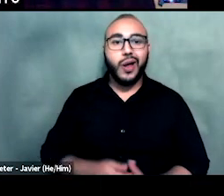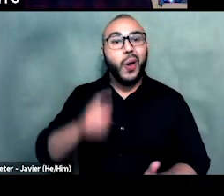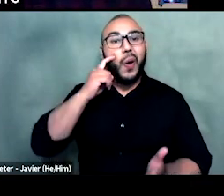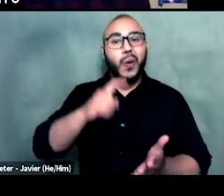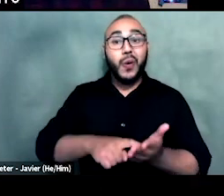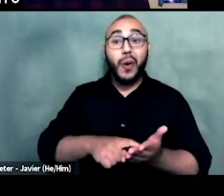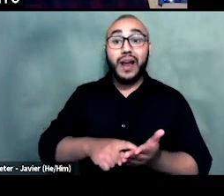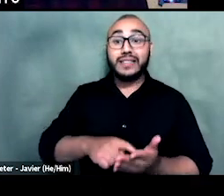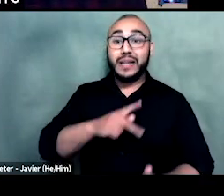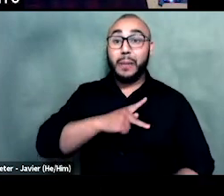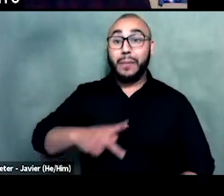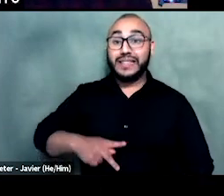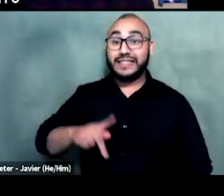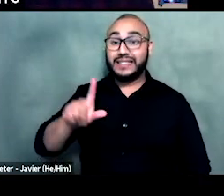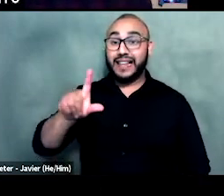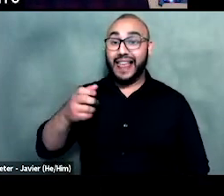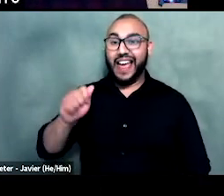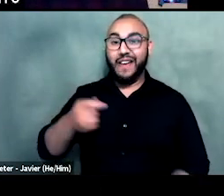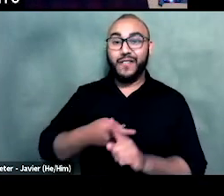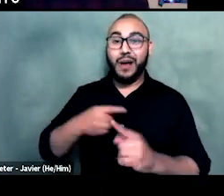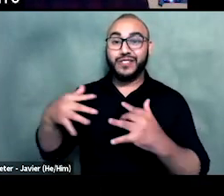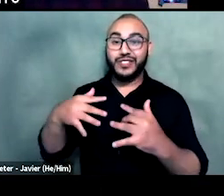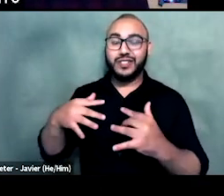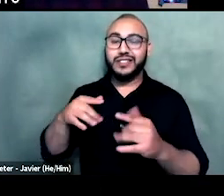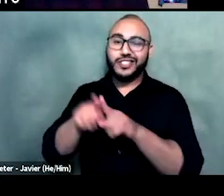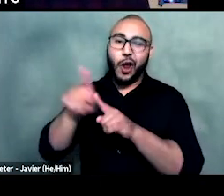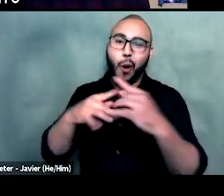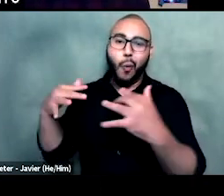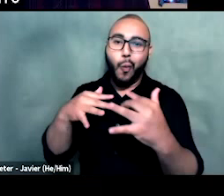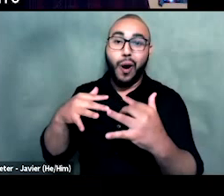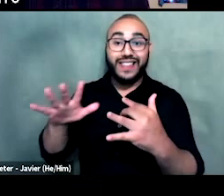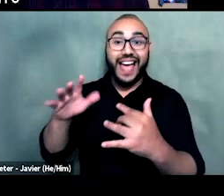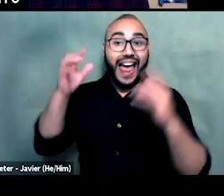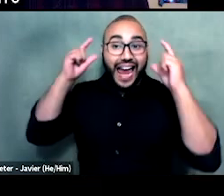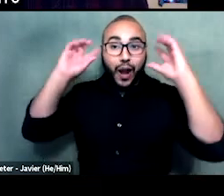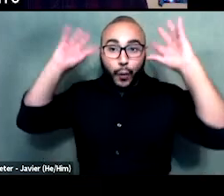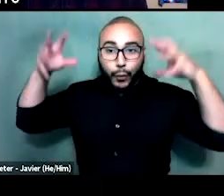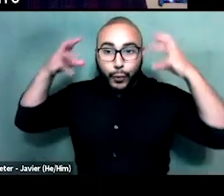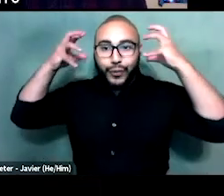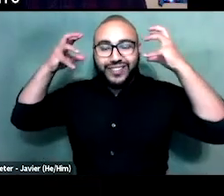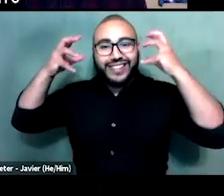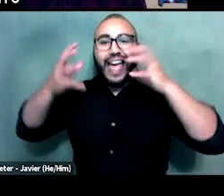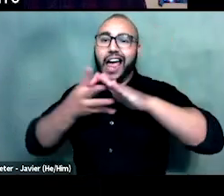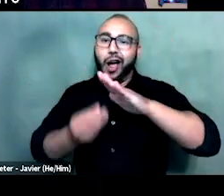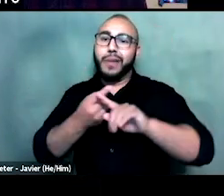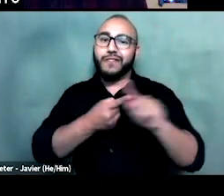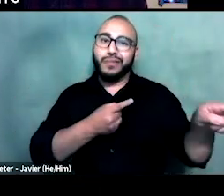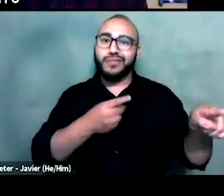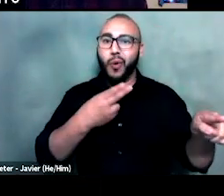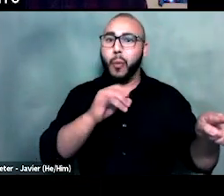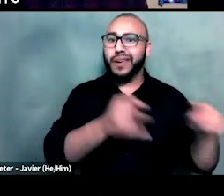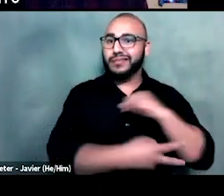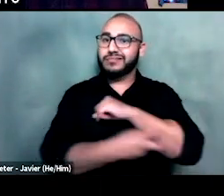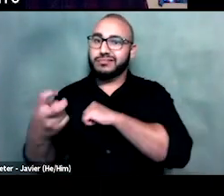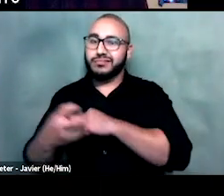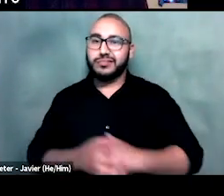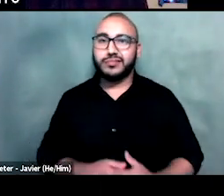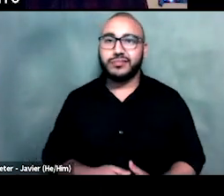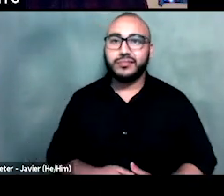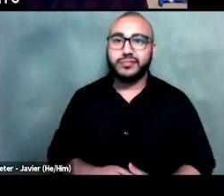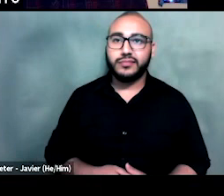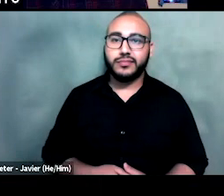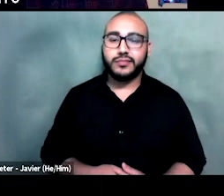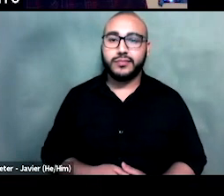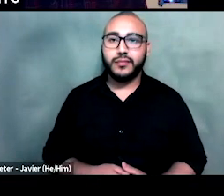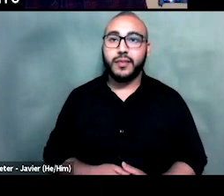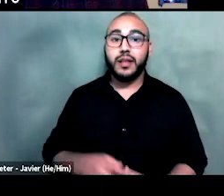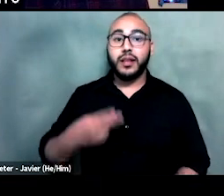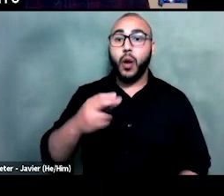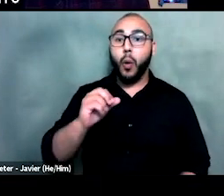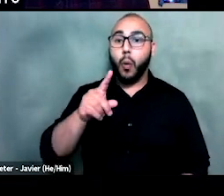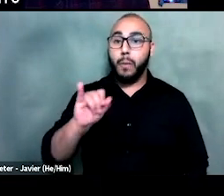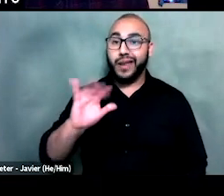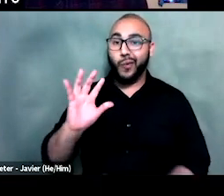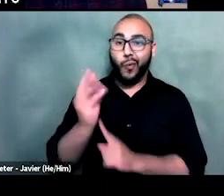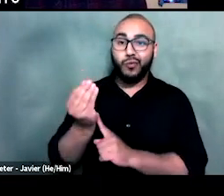Princess Leia stole her hairstyle from the Hopi. And the Hopi culture is, to me, one of